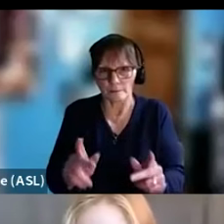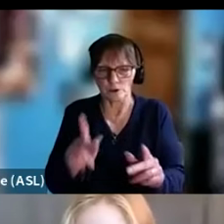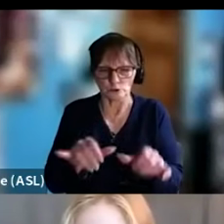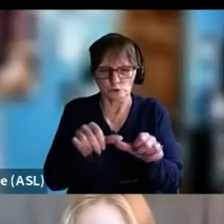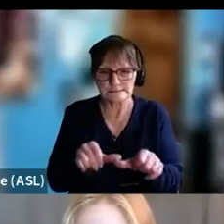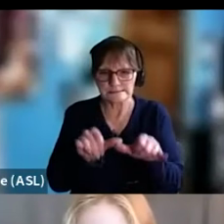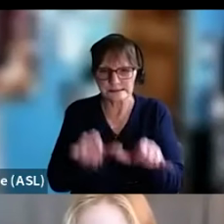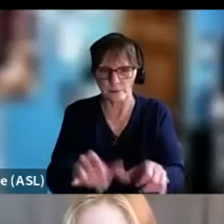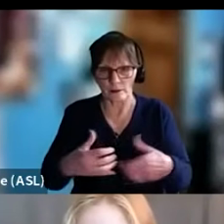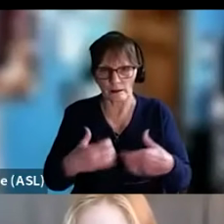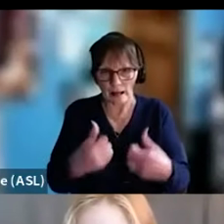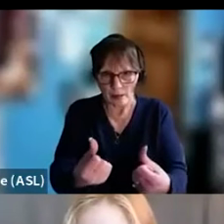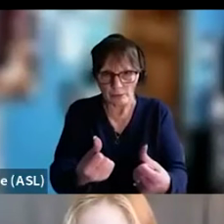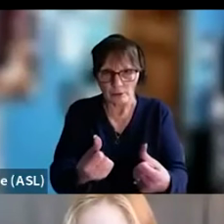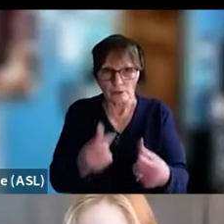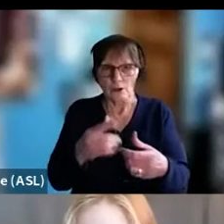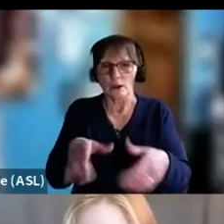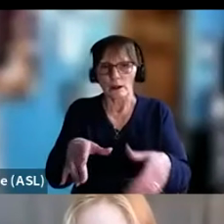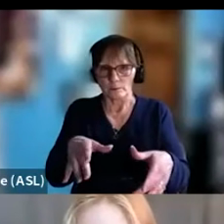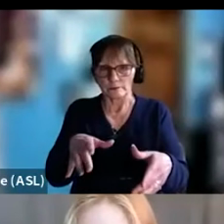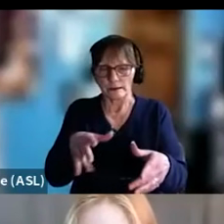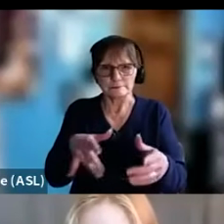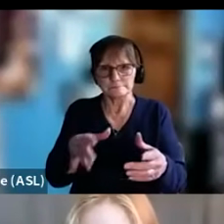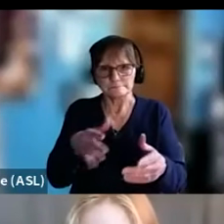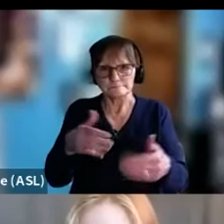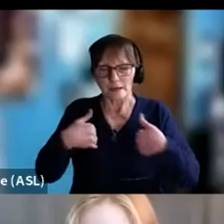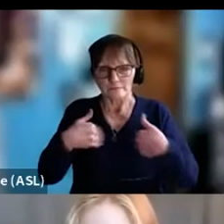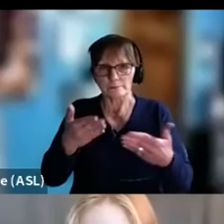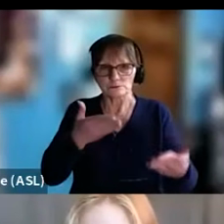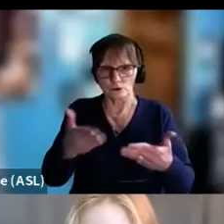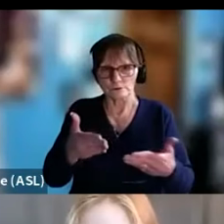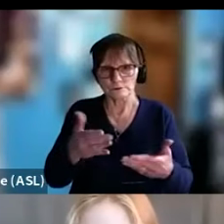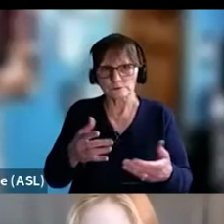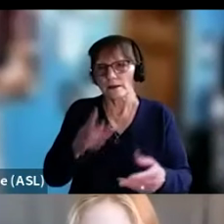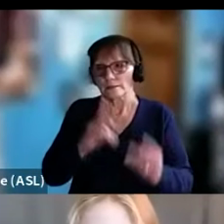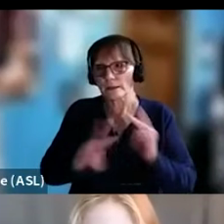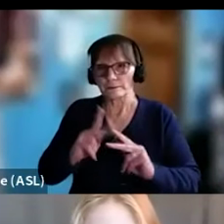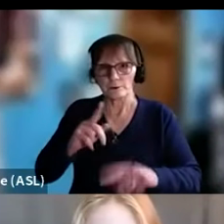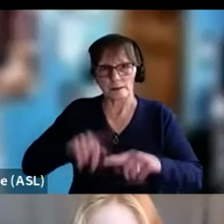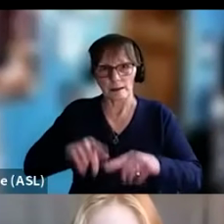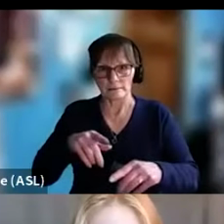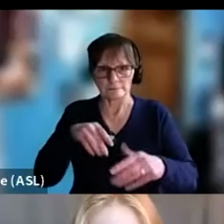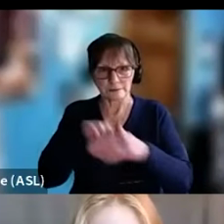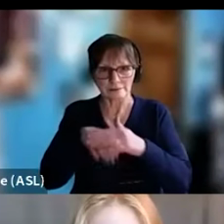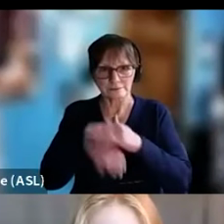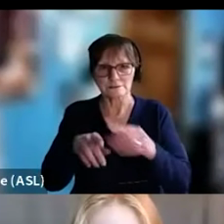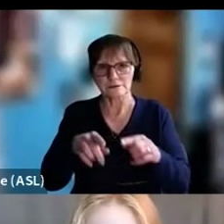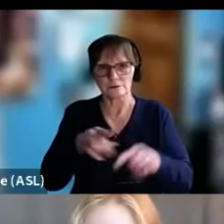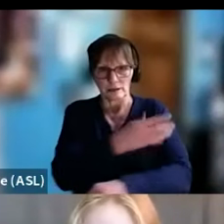with what Sarah described is really those wraparound social services that people aren't able to access in the hospital. While they're in medical respite,